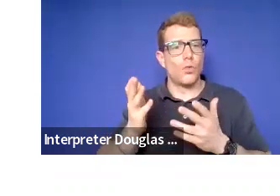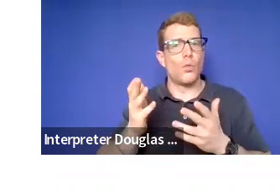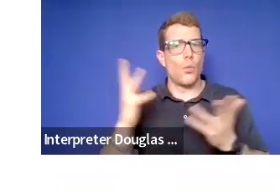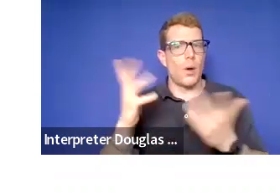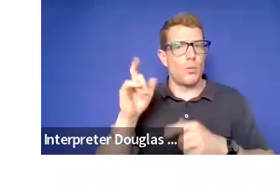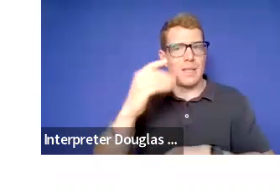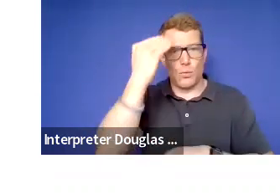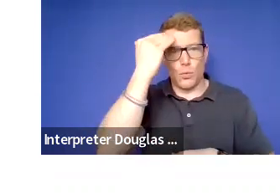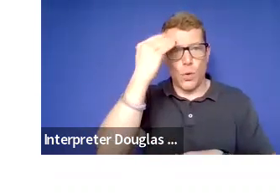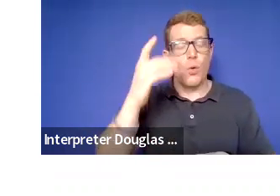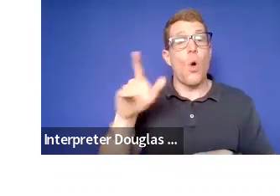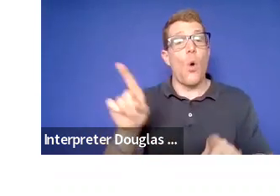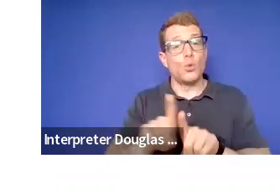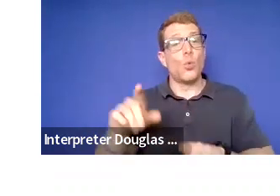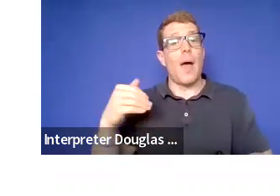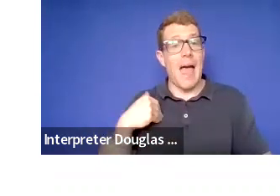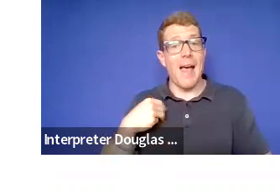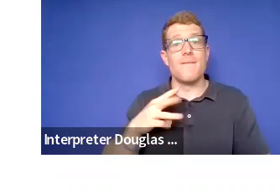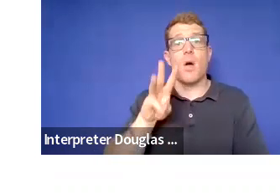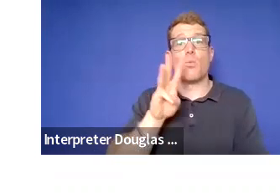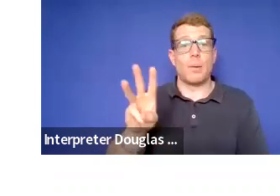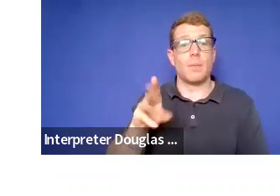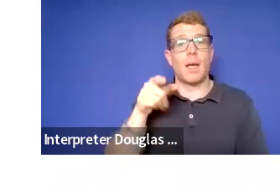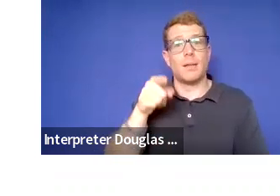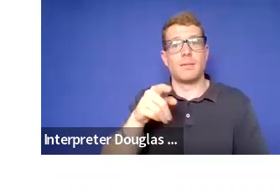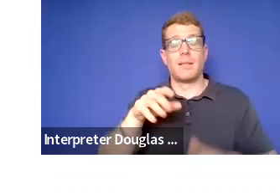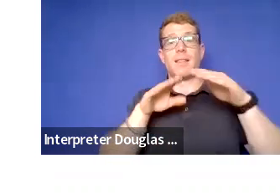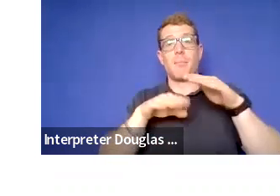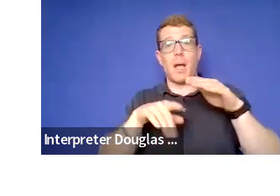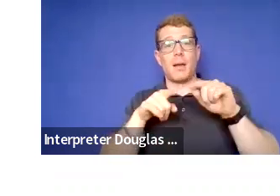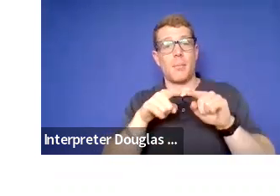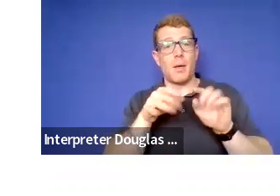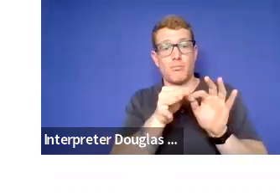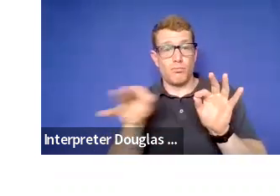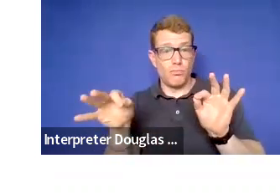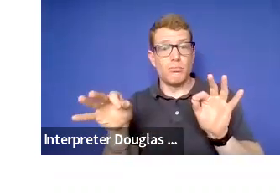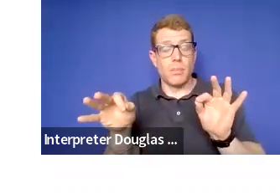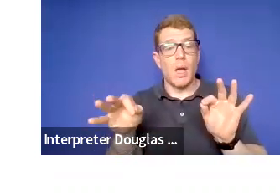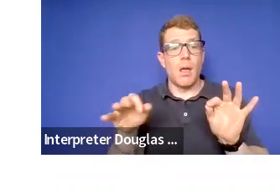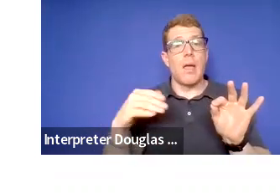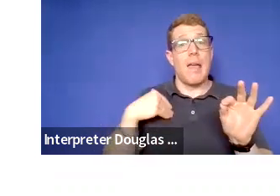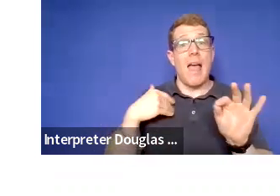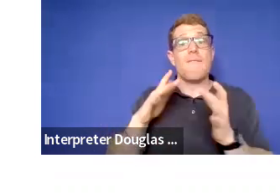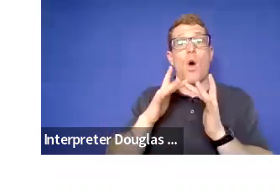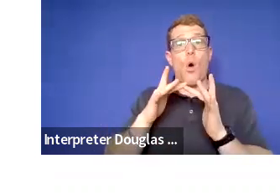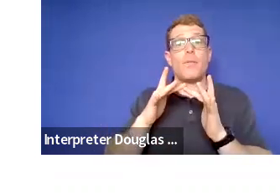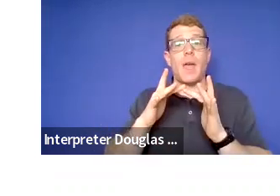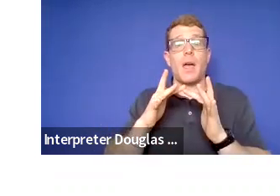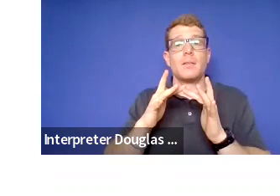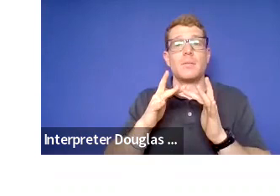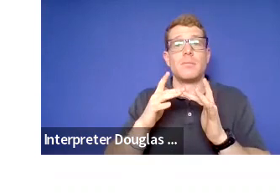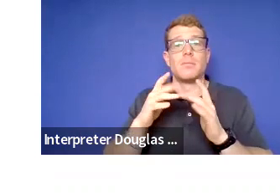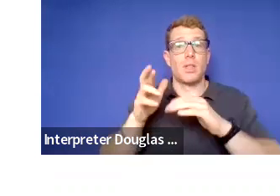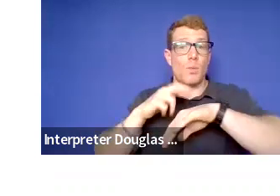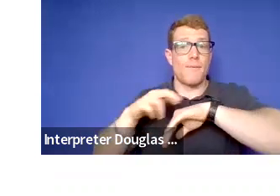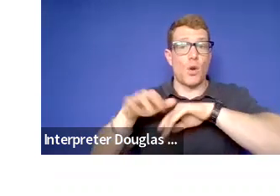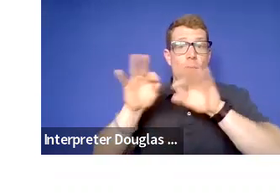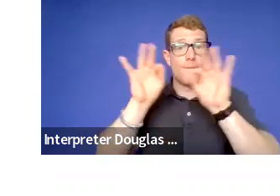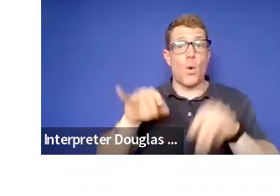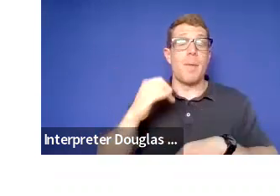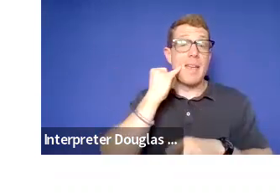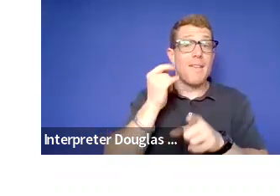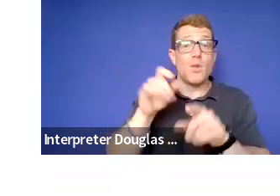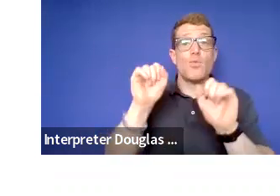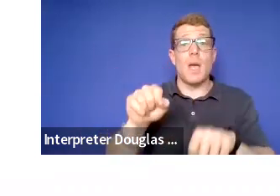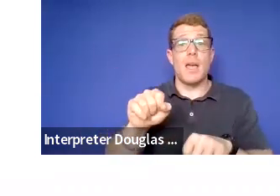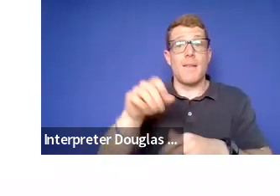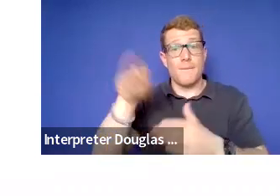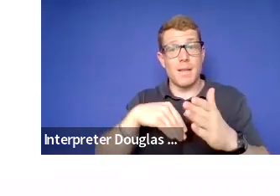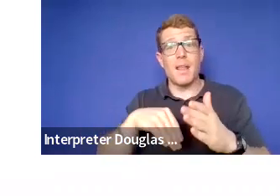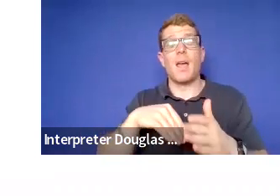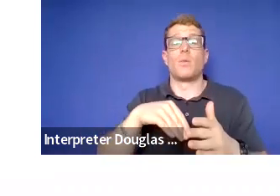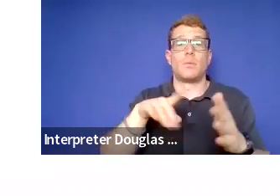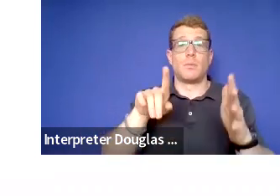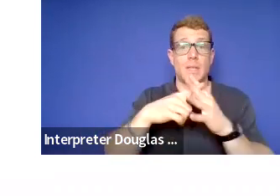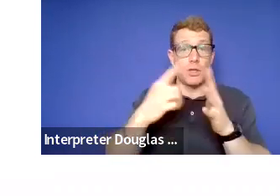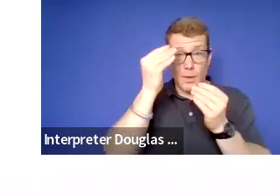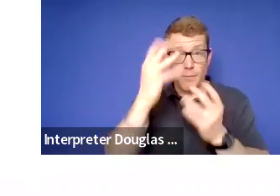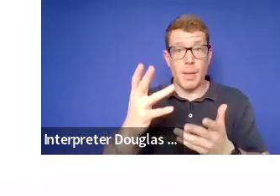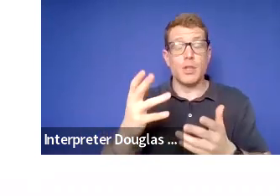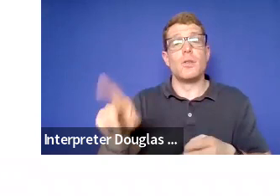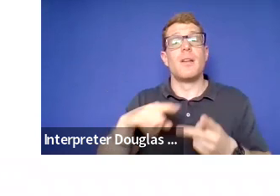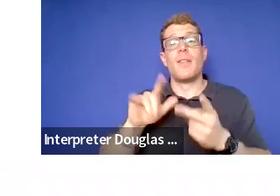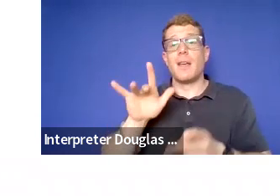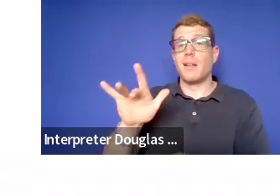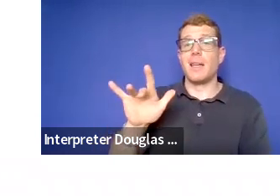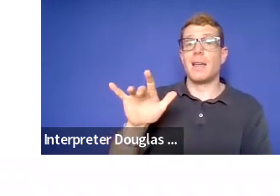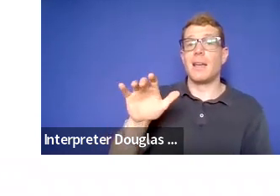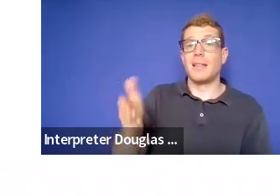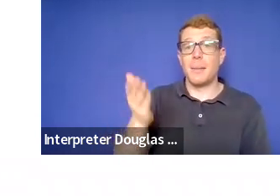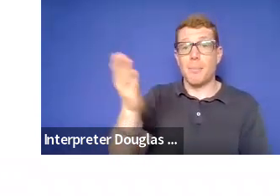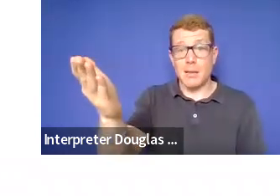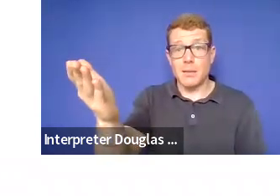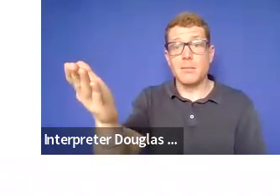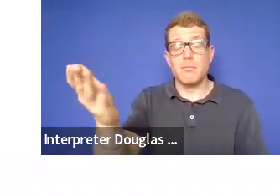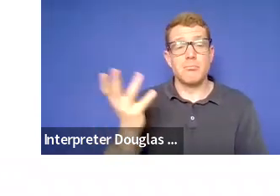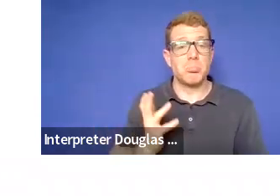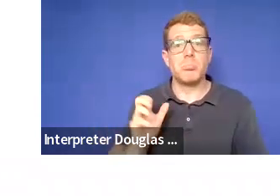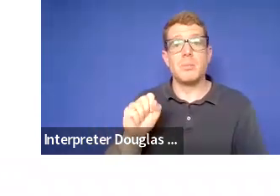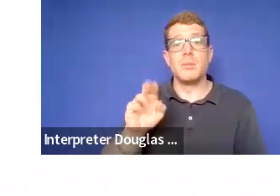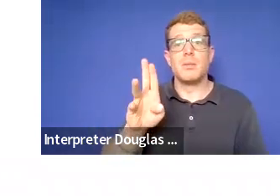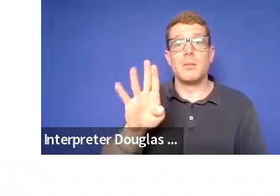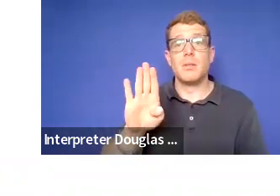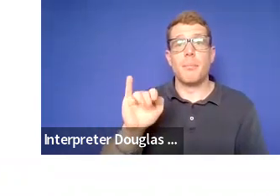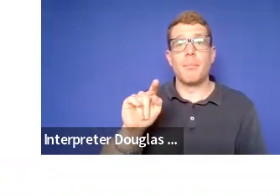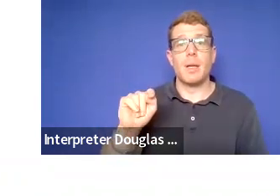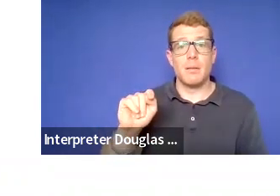At the bottom of the screen. Here we have an online beneficial referral form that if you can filled out the initial information, submit it through the the submit button, we will do make every effort to reach out to